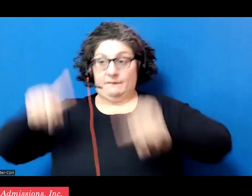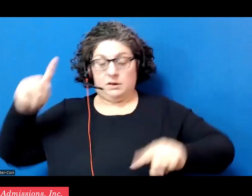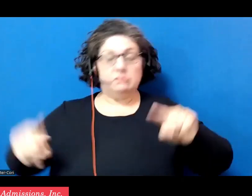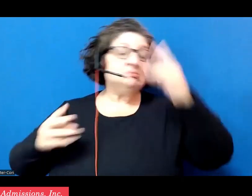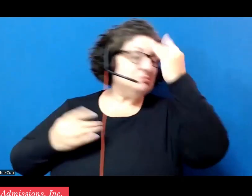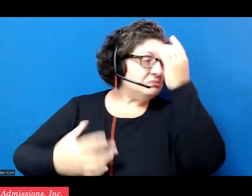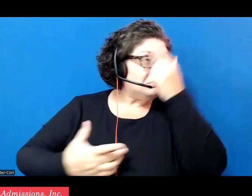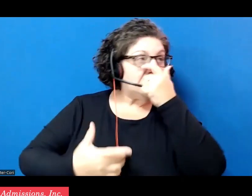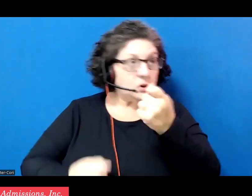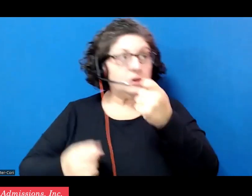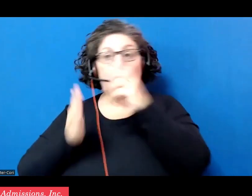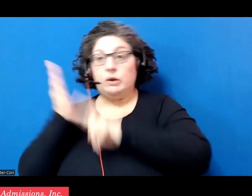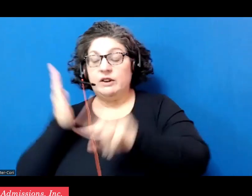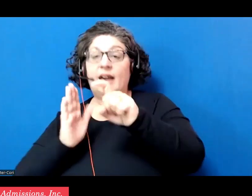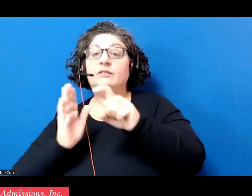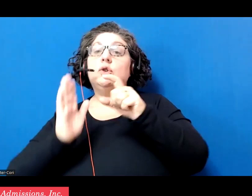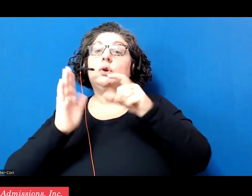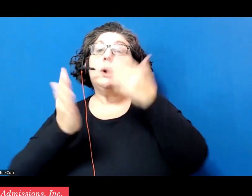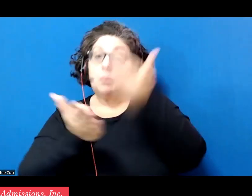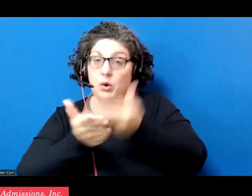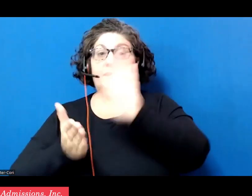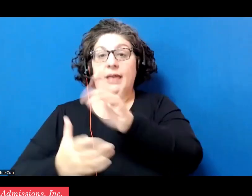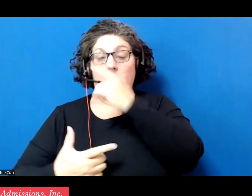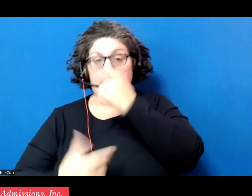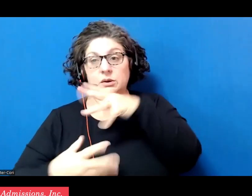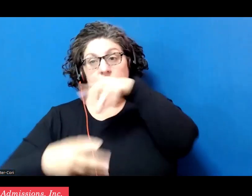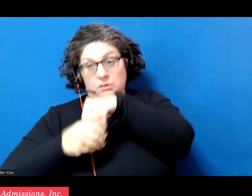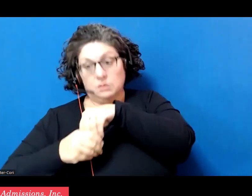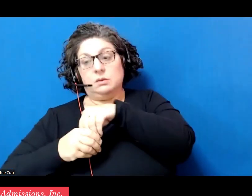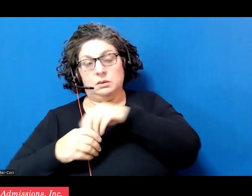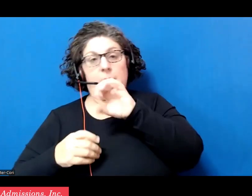Universities have to prove their interest is compelling.